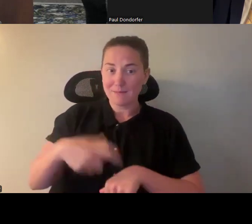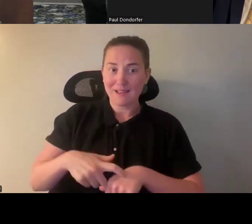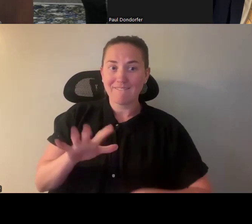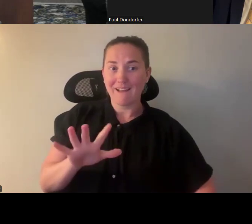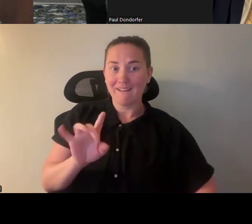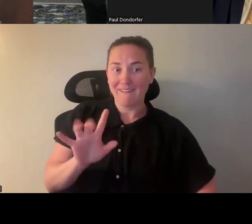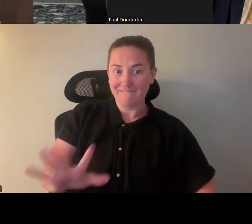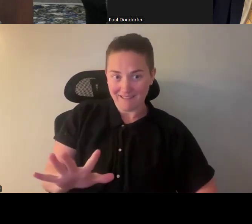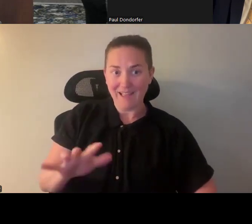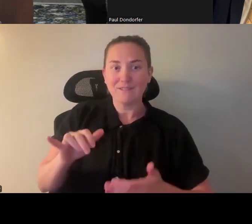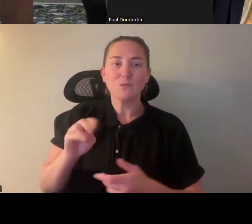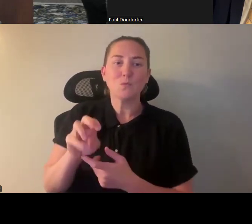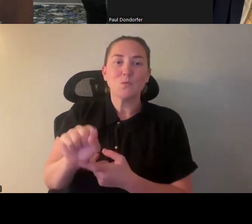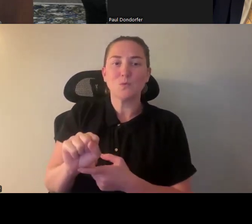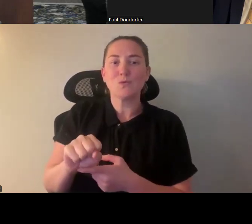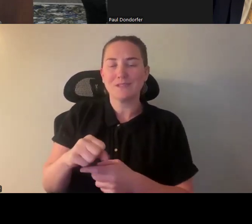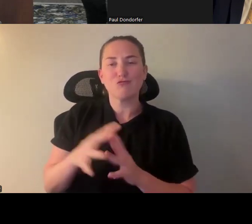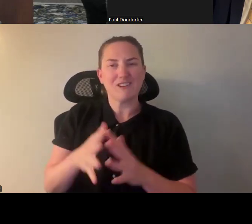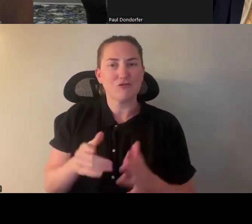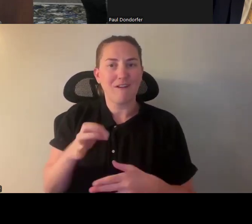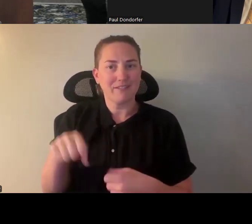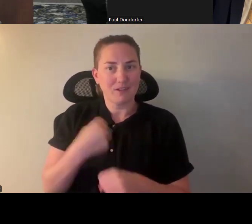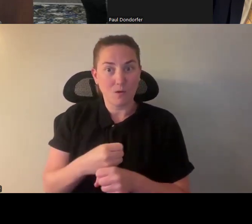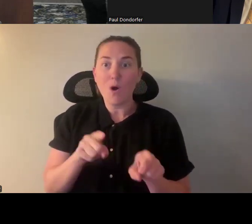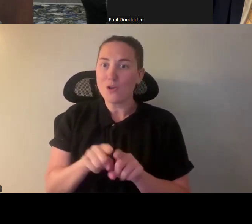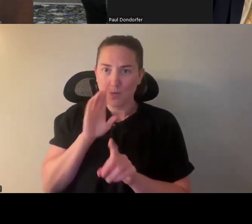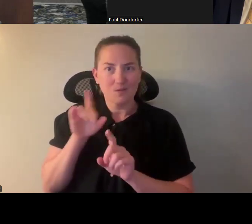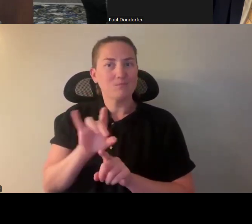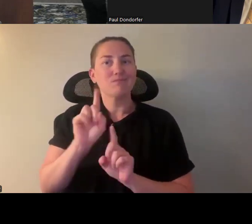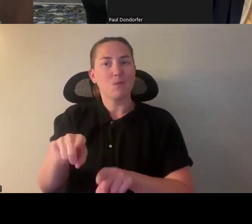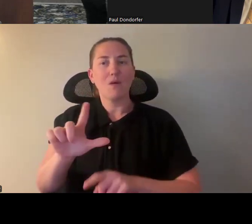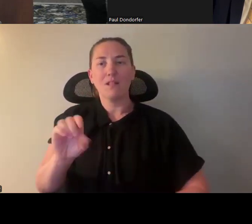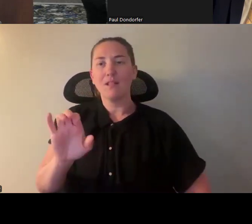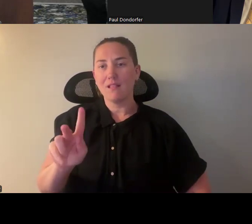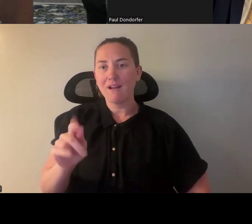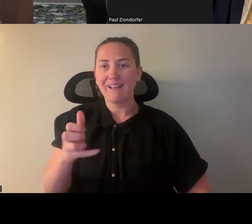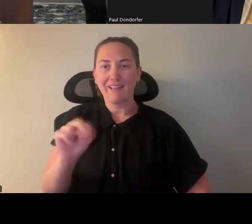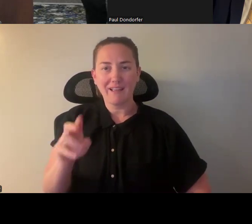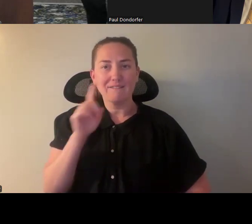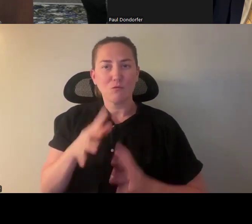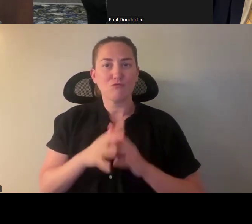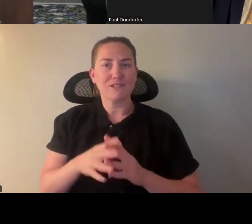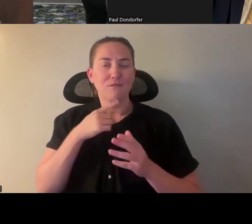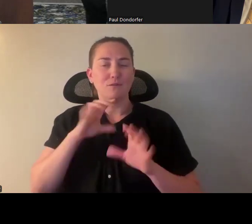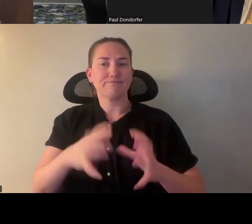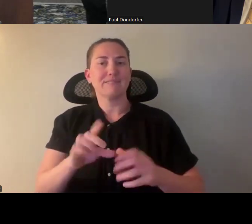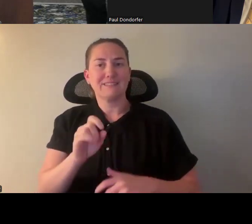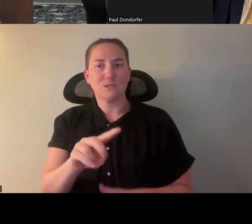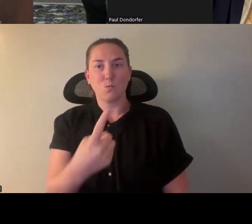8 wrestler of the year and will also be going to Lock Haven to wrestle division 1 A family fun fact